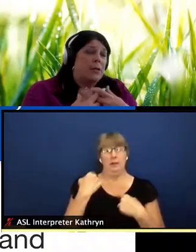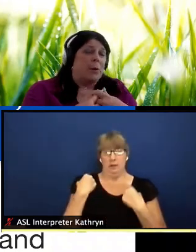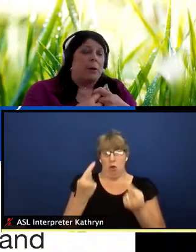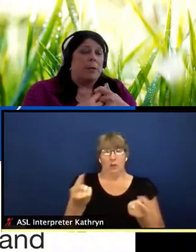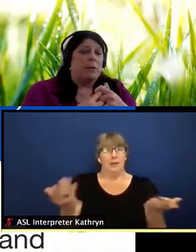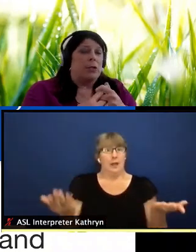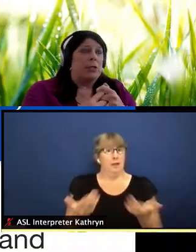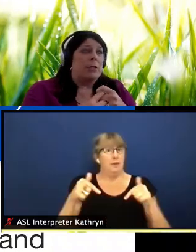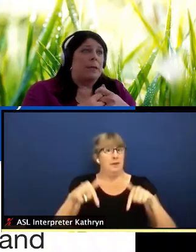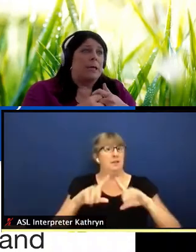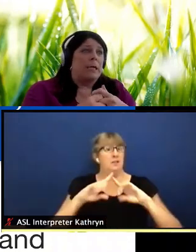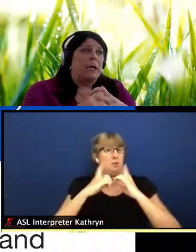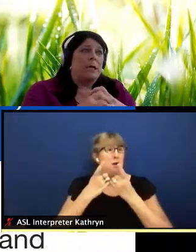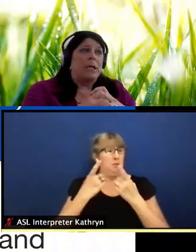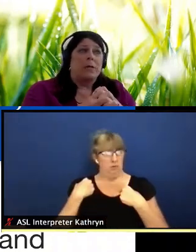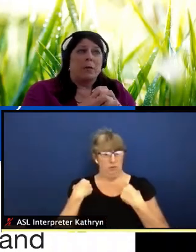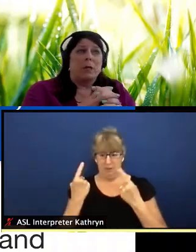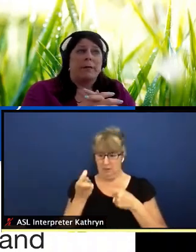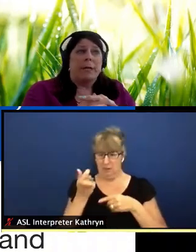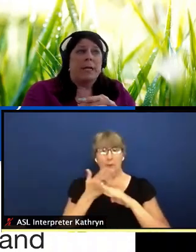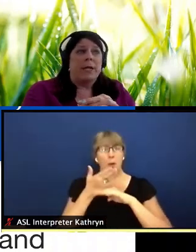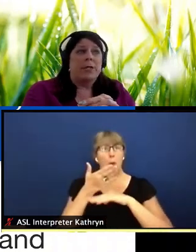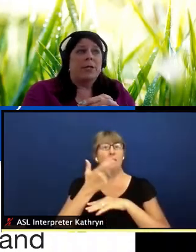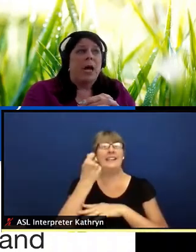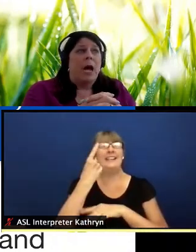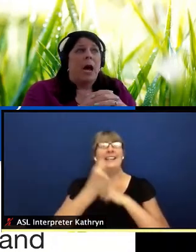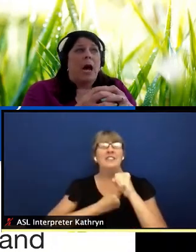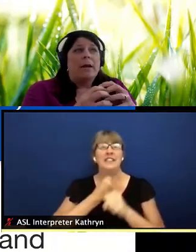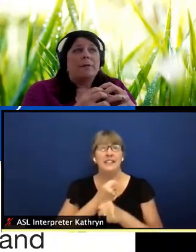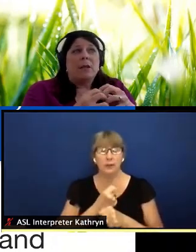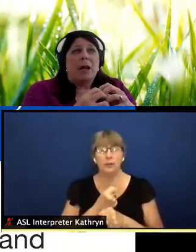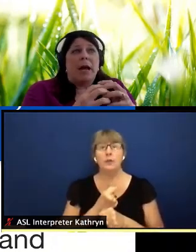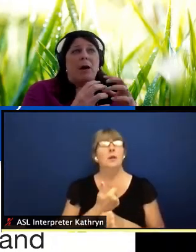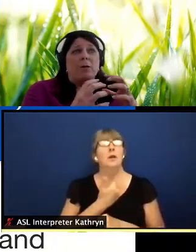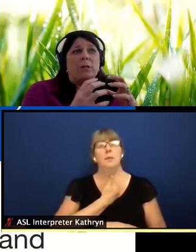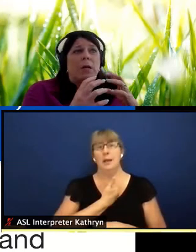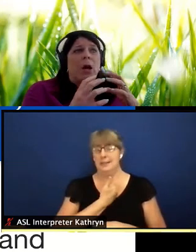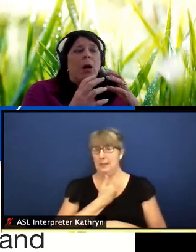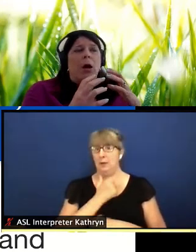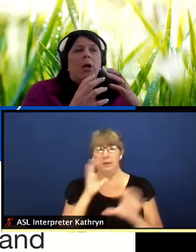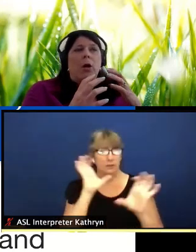department which is been a little over 11 years, I have sought out, you know,